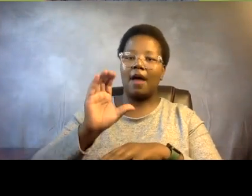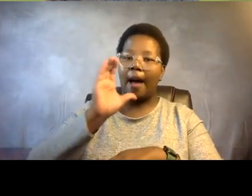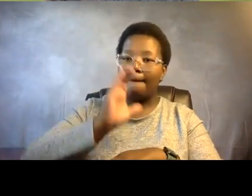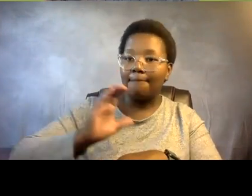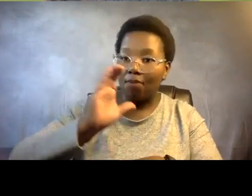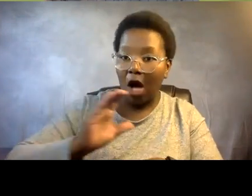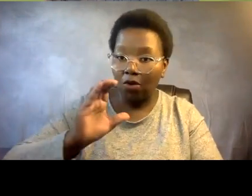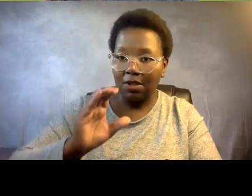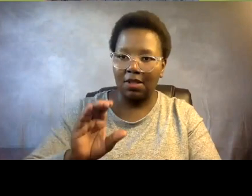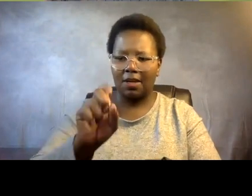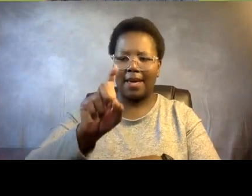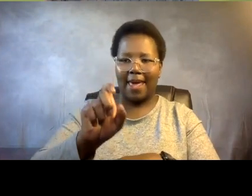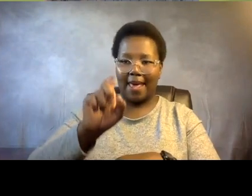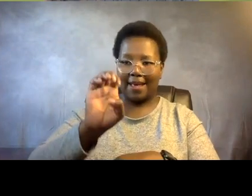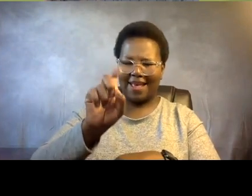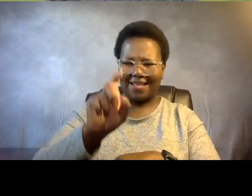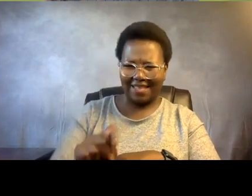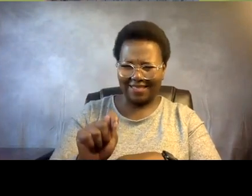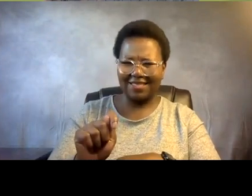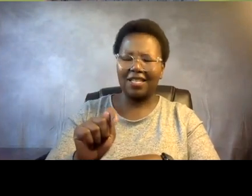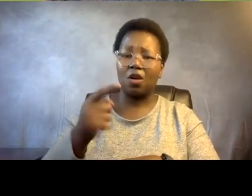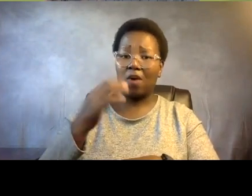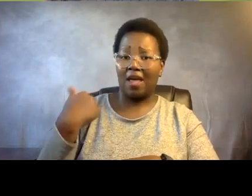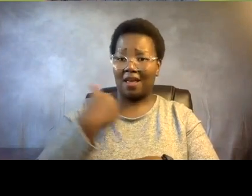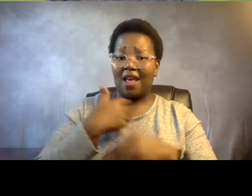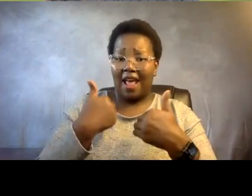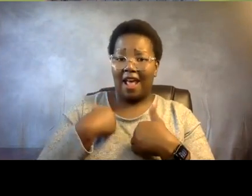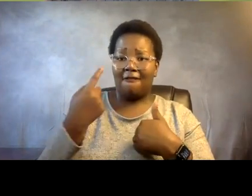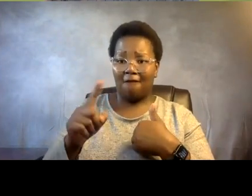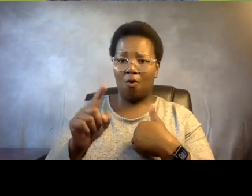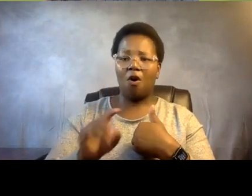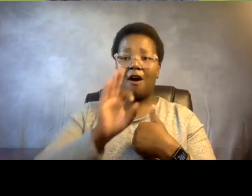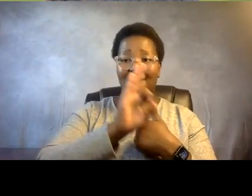Firefox, and Edge browsers. They're freely available, you can download those